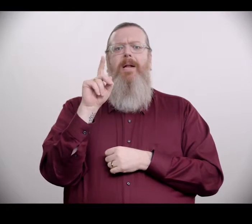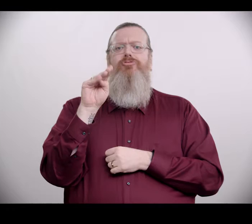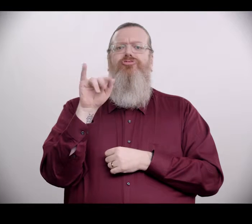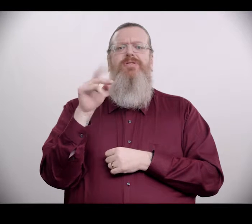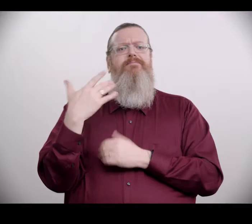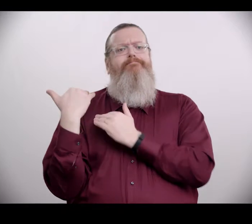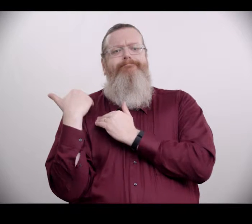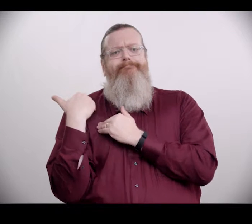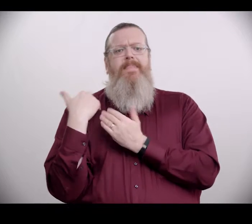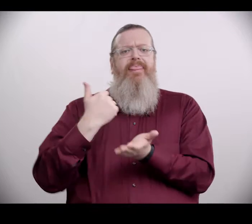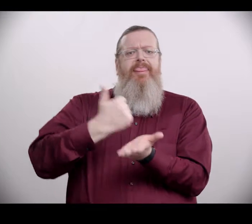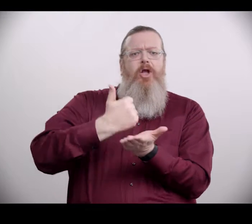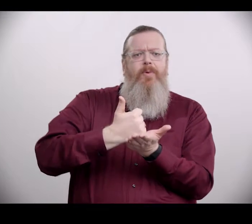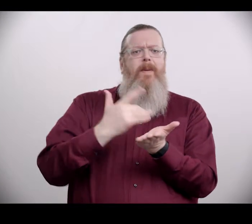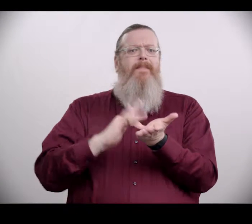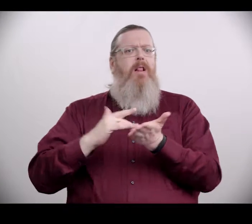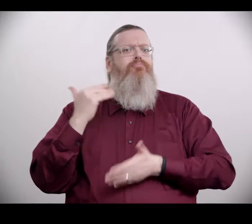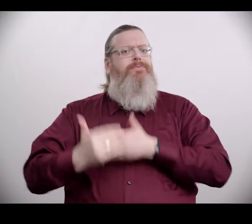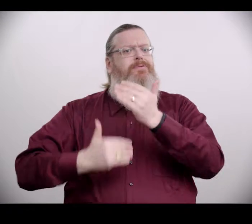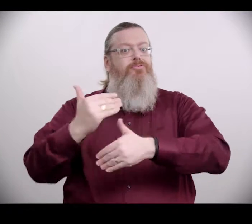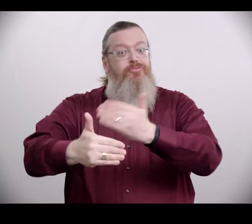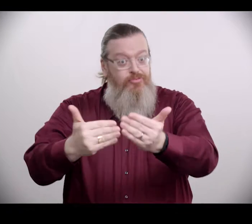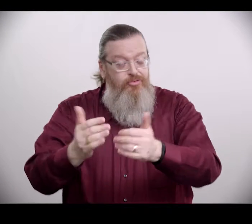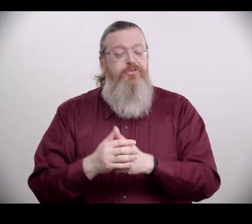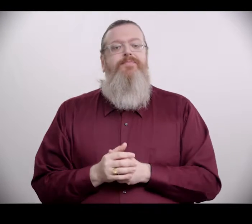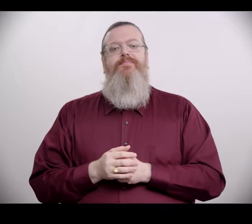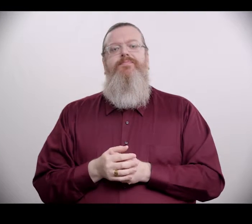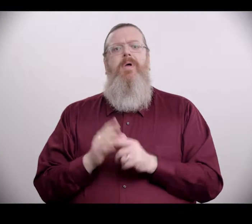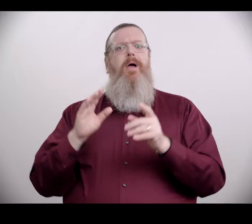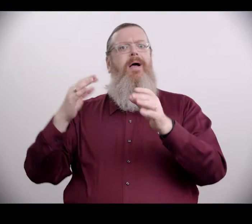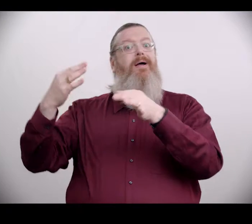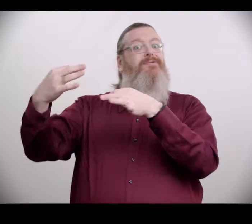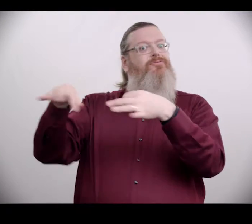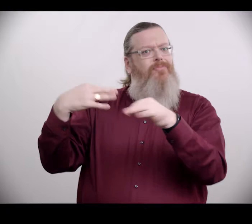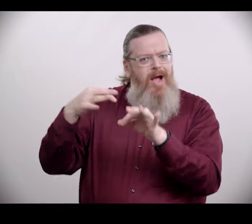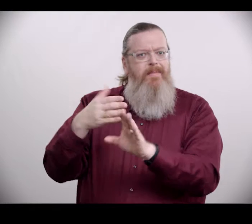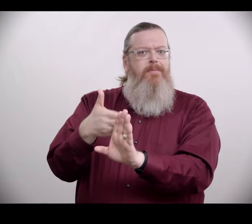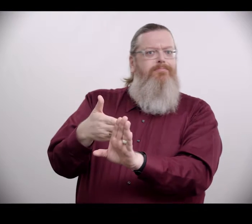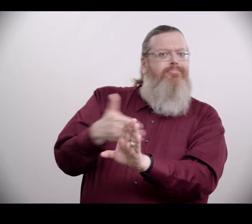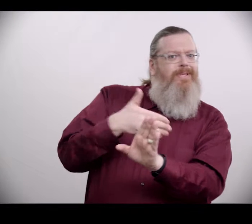* Describing pre and post hospitalization or procedure instructions